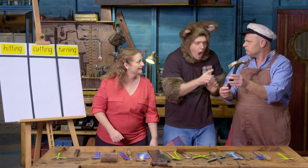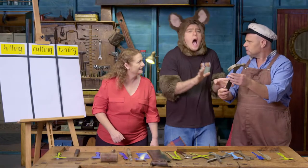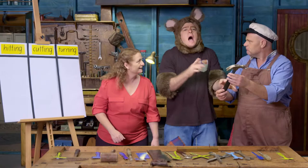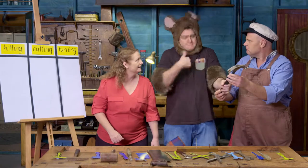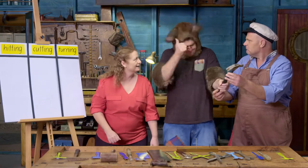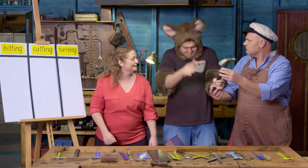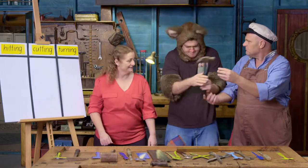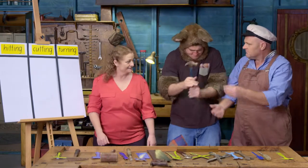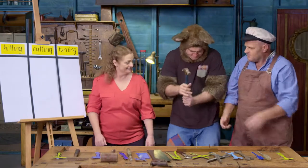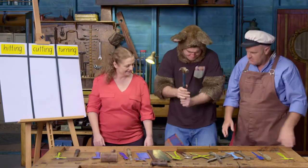Oh, I know what that's for.